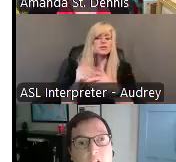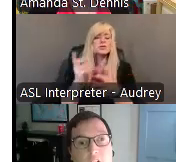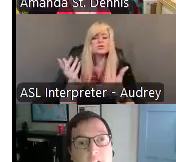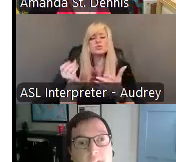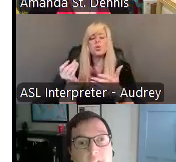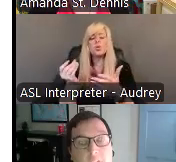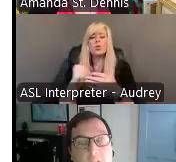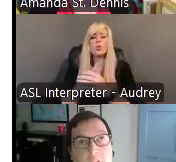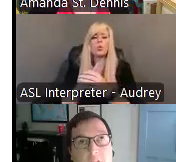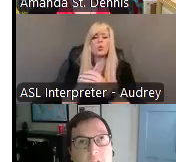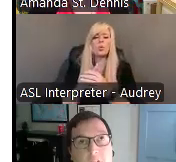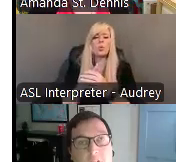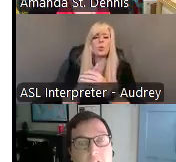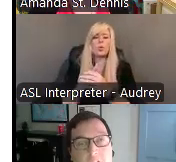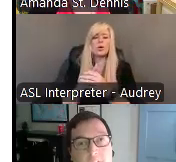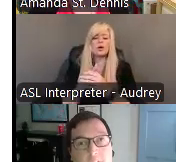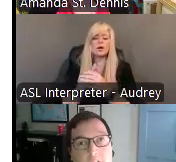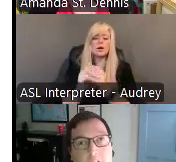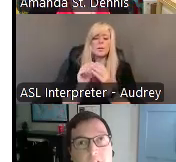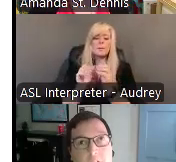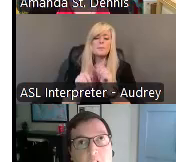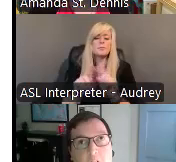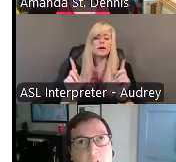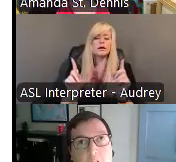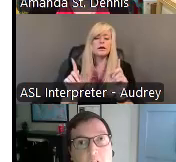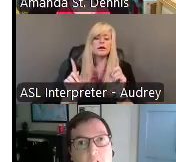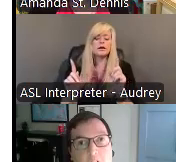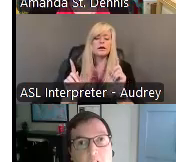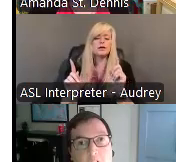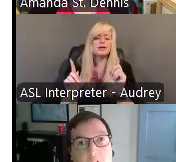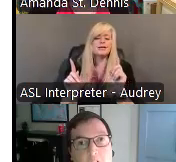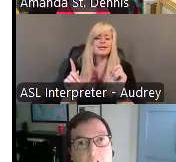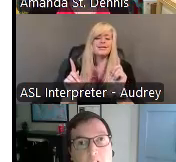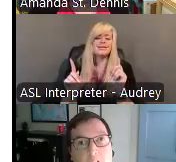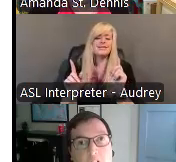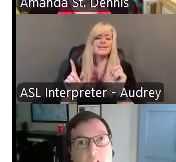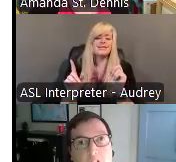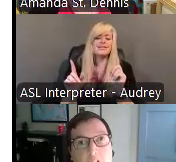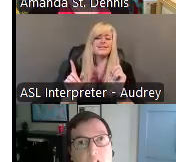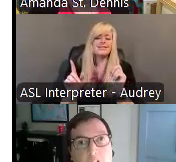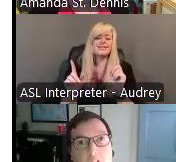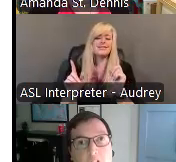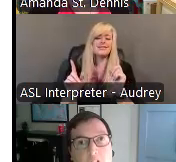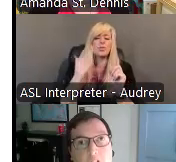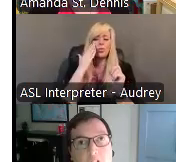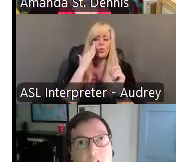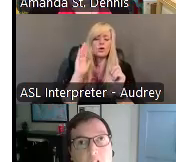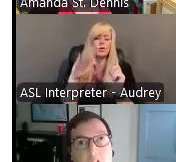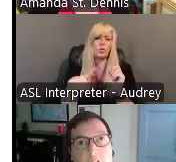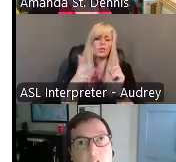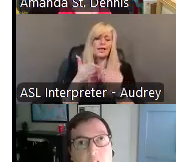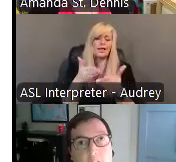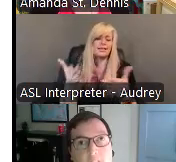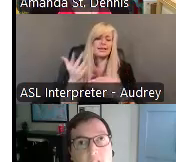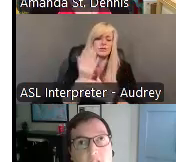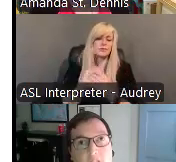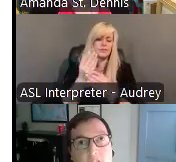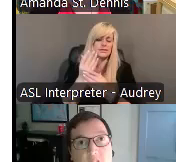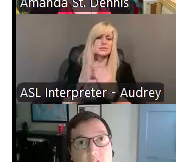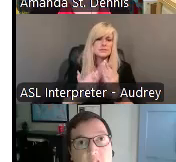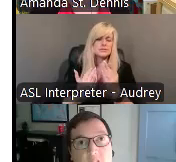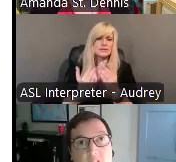that they’re consistent. But we know there are things missing in our system,